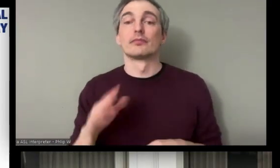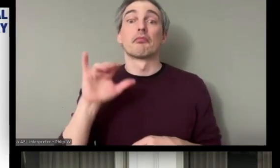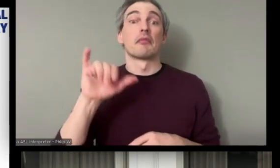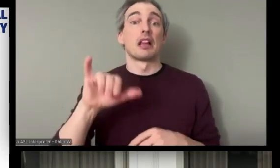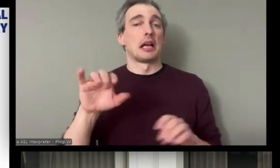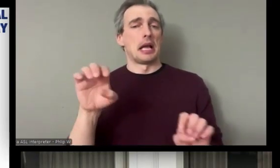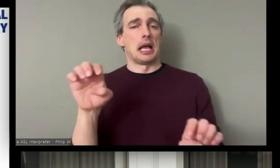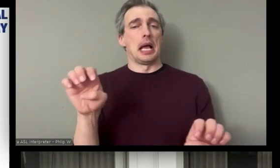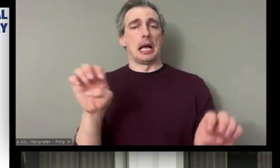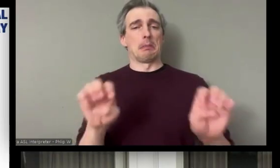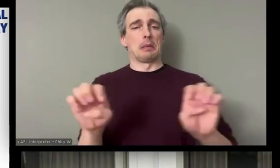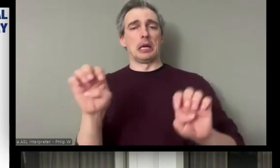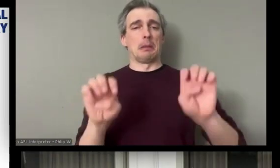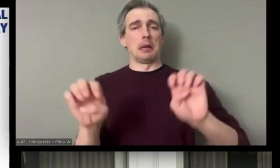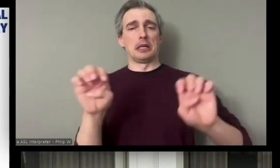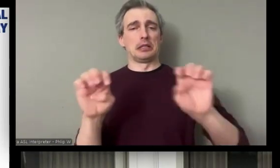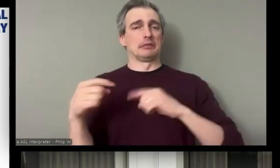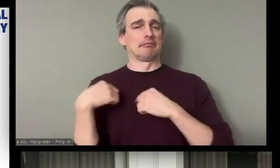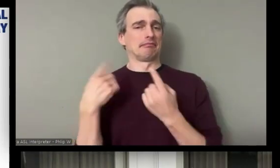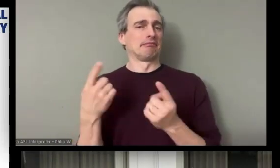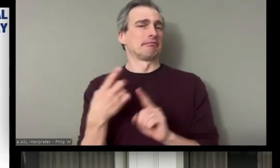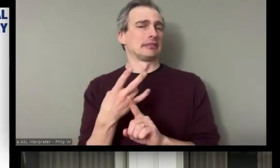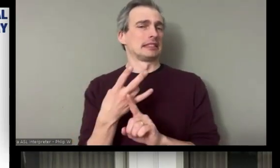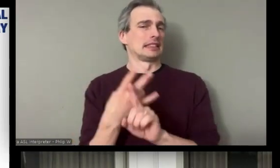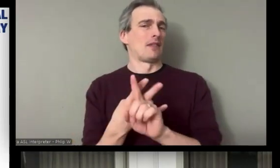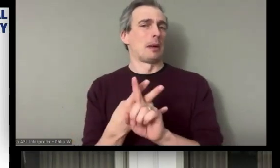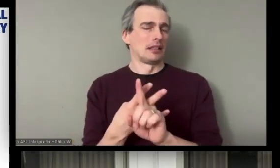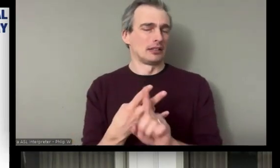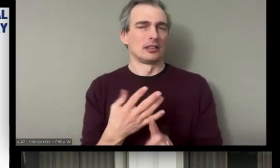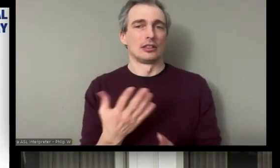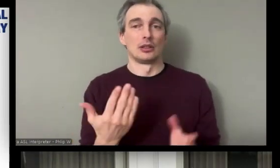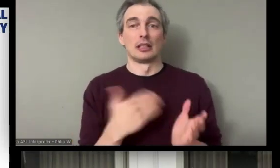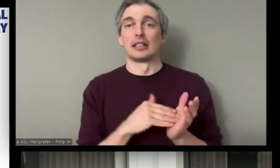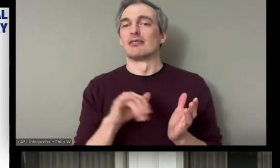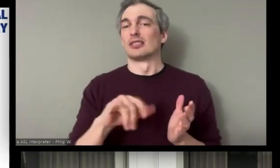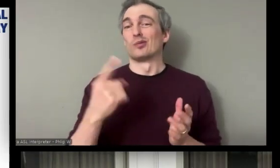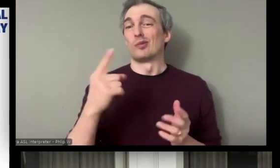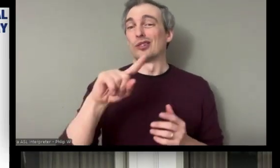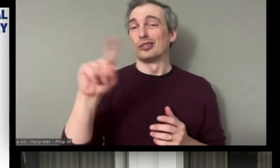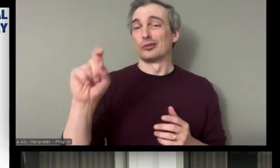So again... That's one of the questions I would have and get to talk about people from Meta.